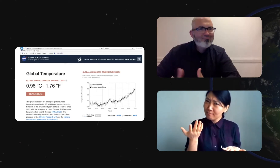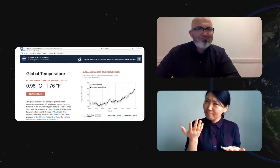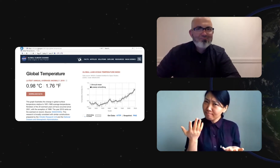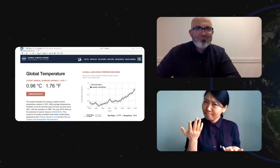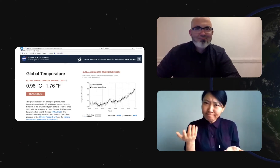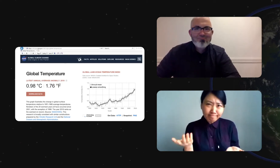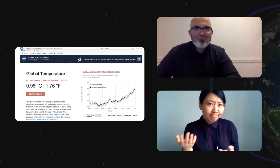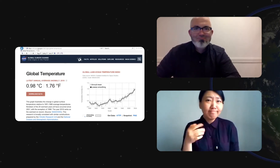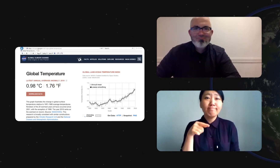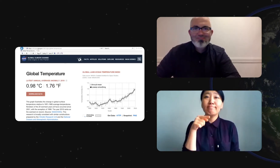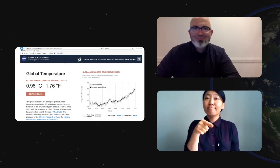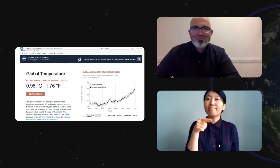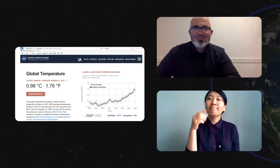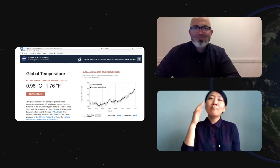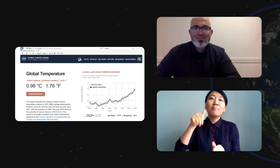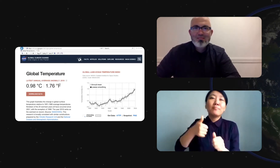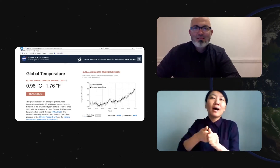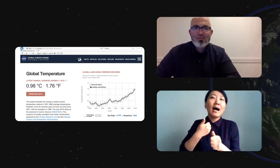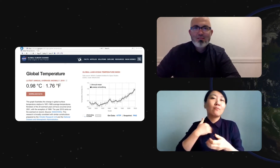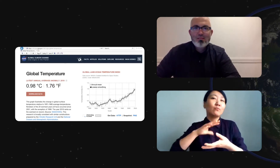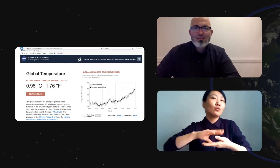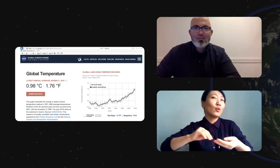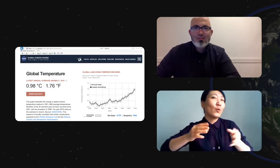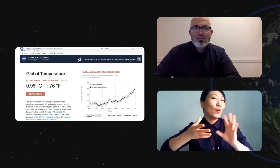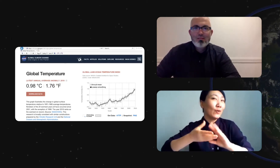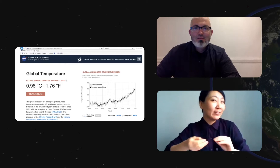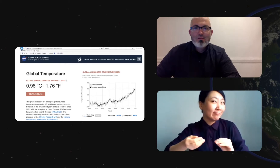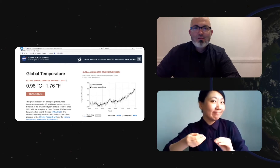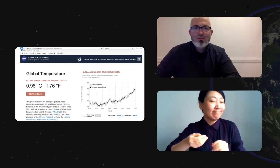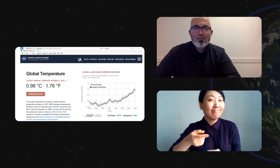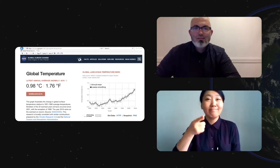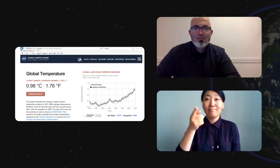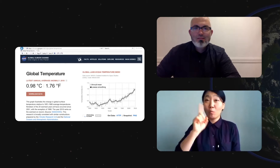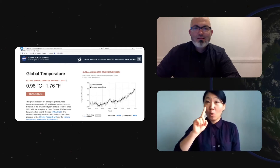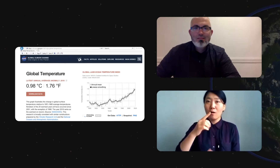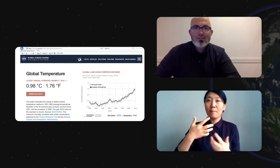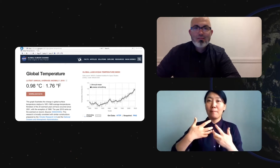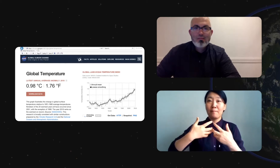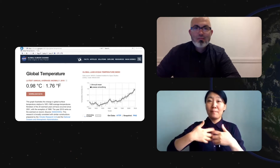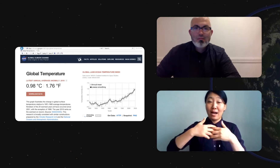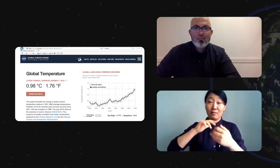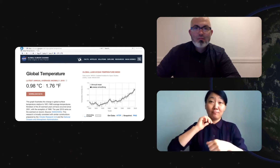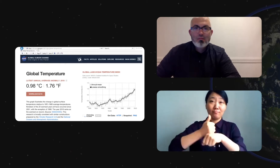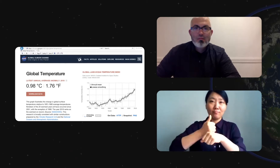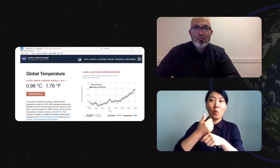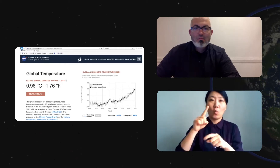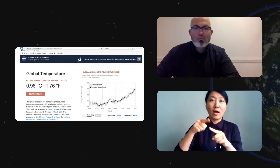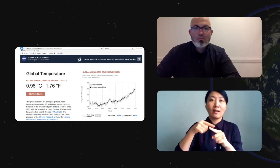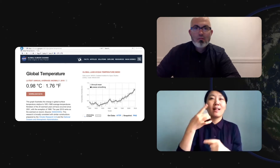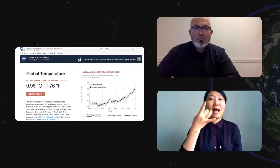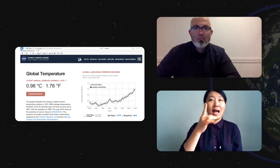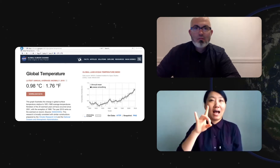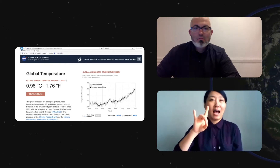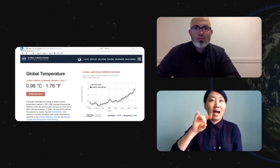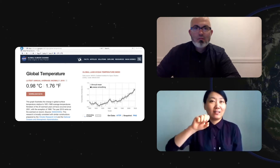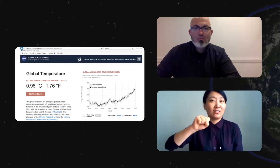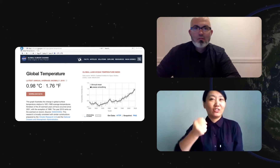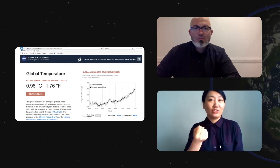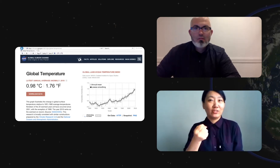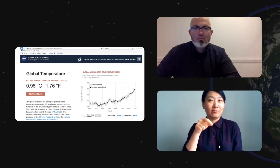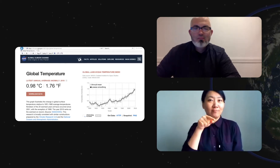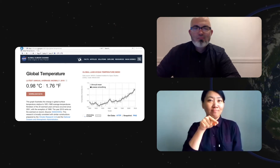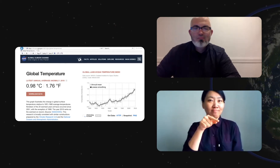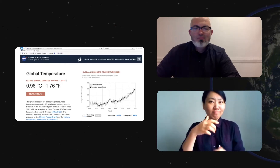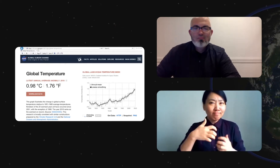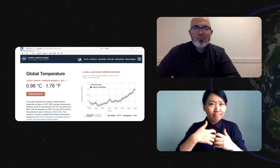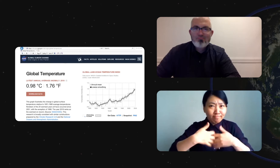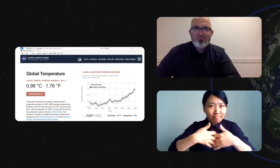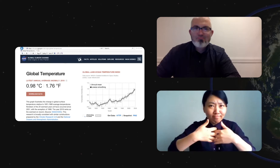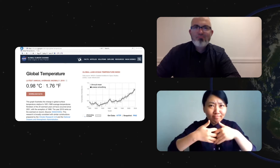There's a story behind it.